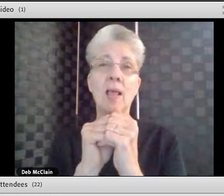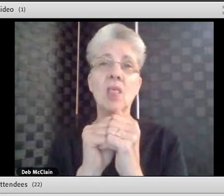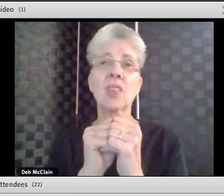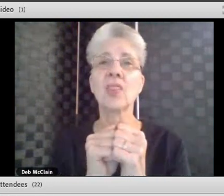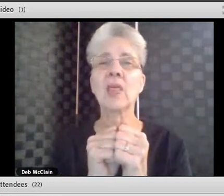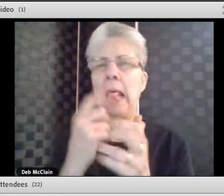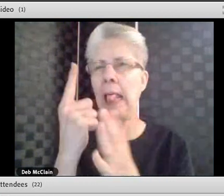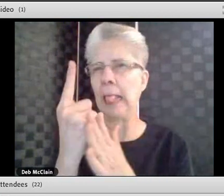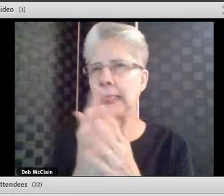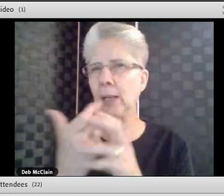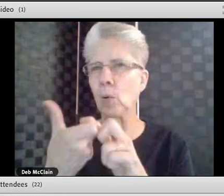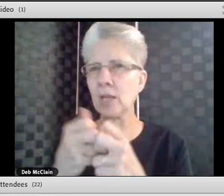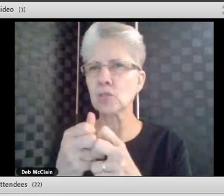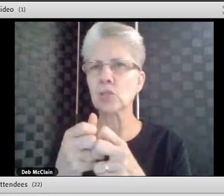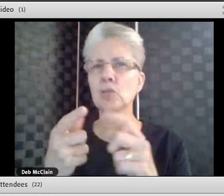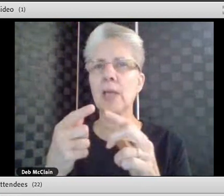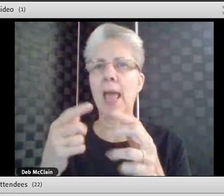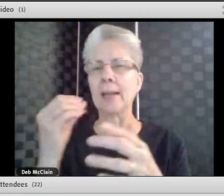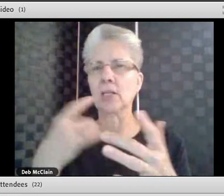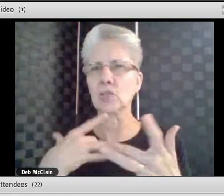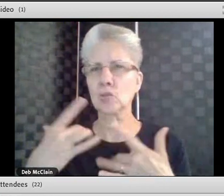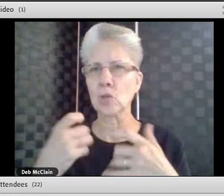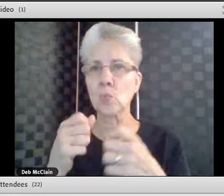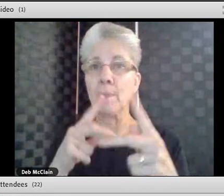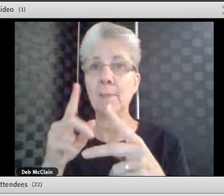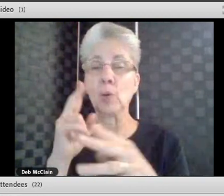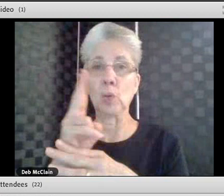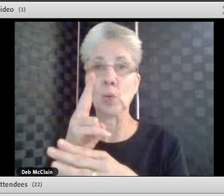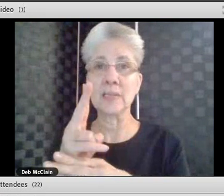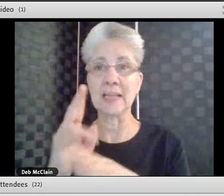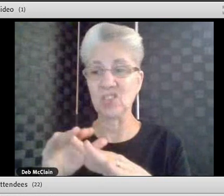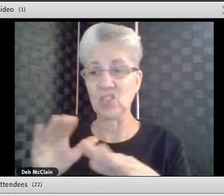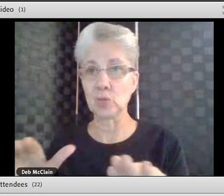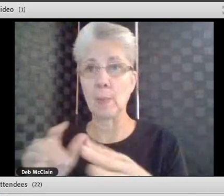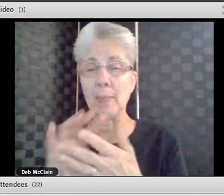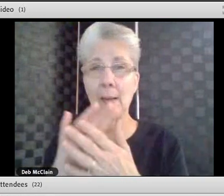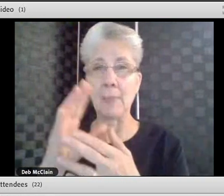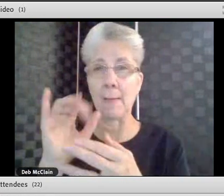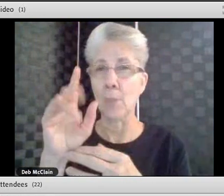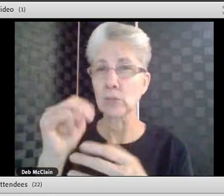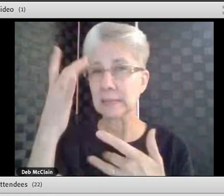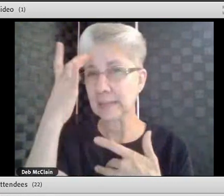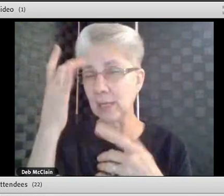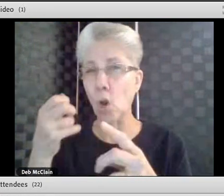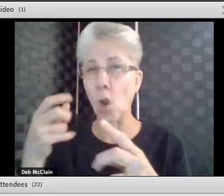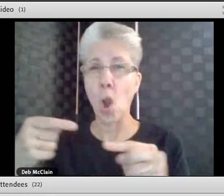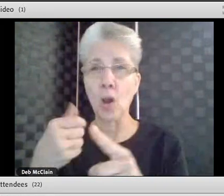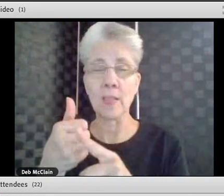especially also legal issues and concerns to children using VR, people becoming motion sick